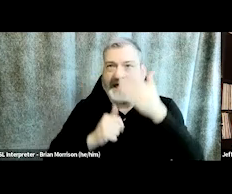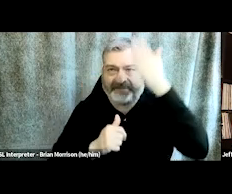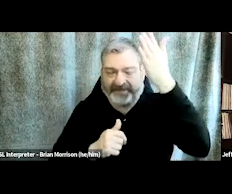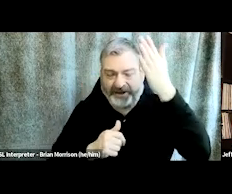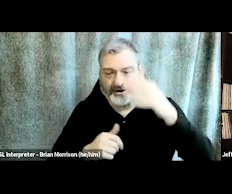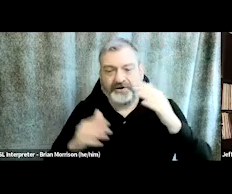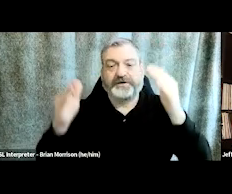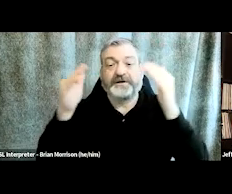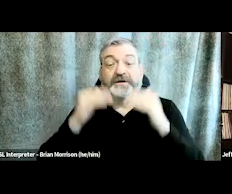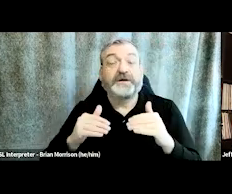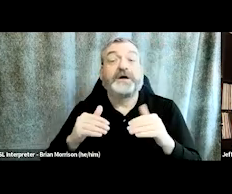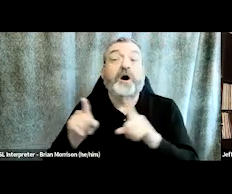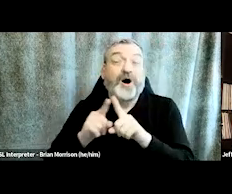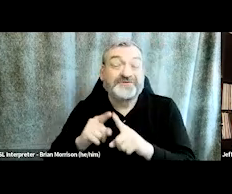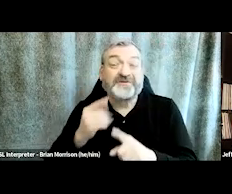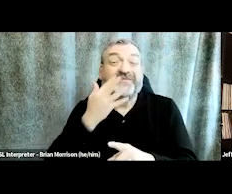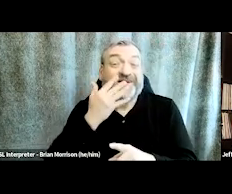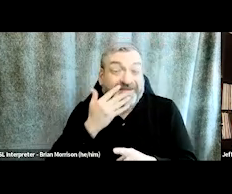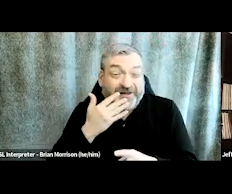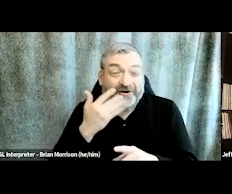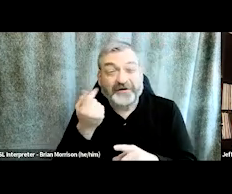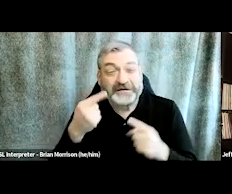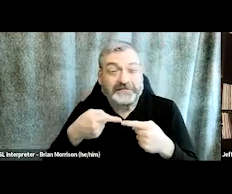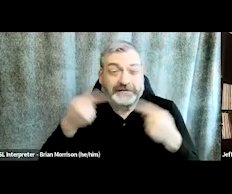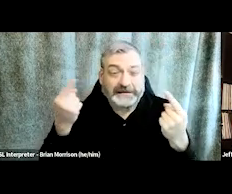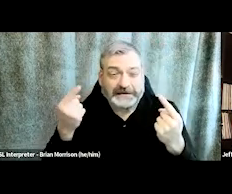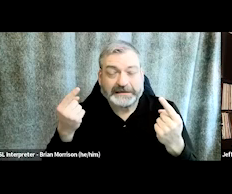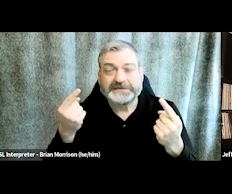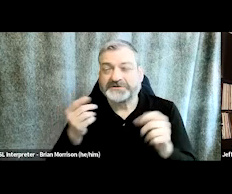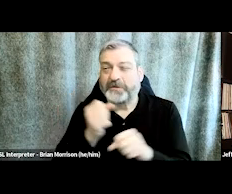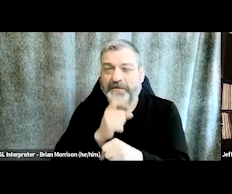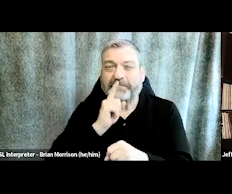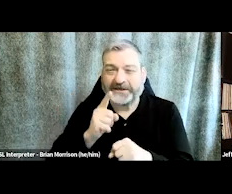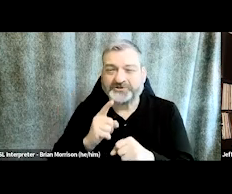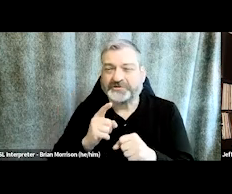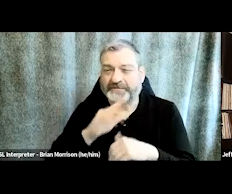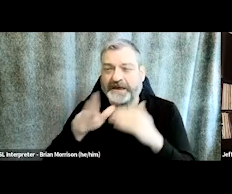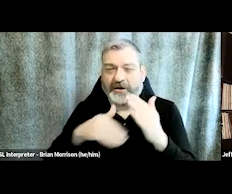And I also hope that you're going to leverage alt text for the image or at least put a description in the post itself.